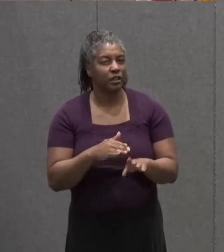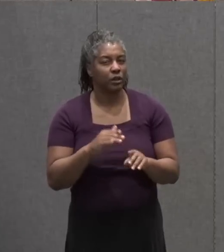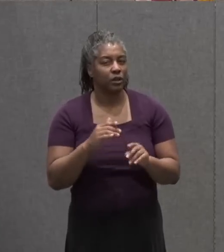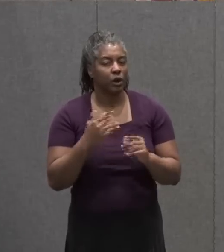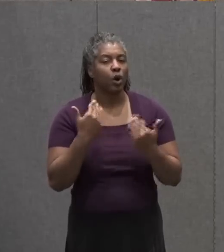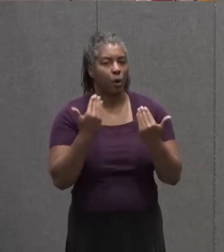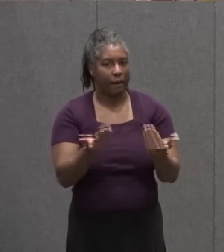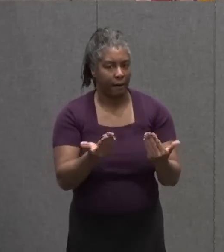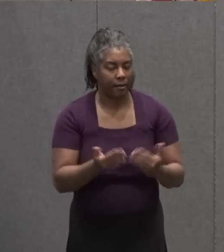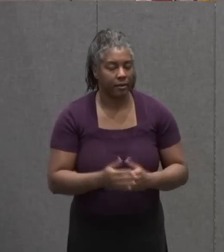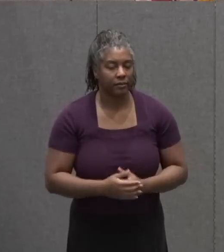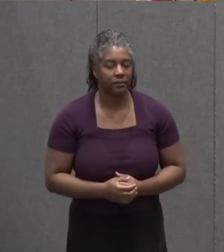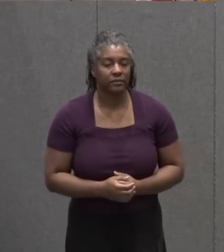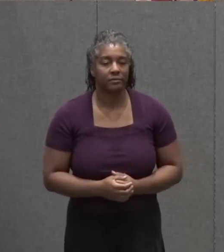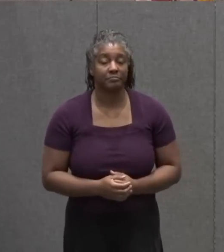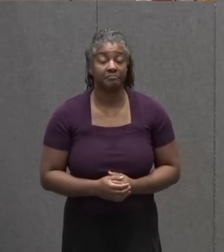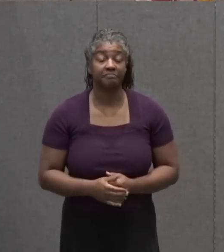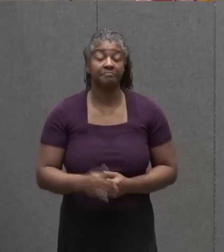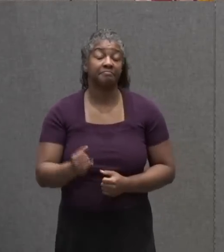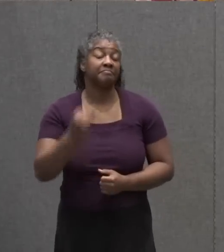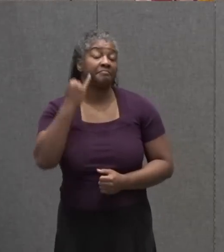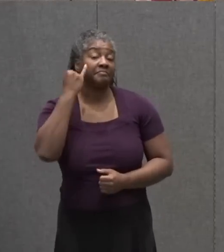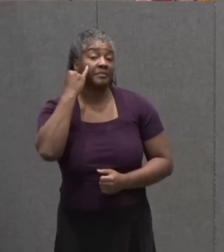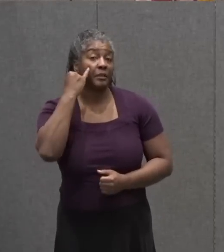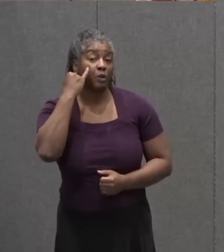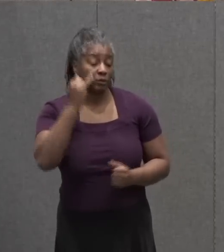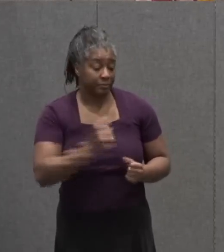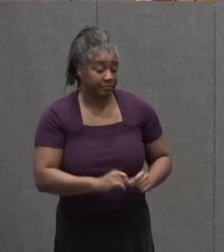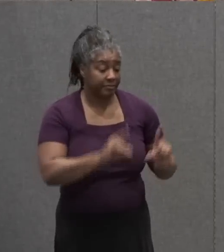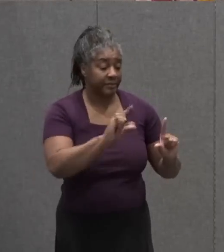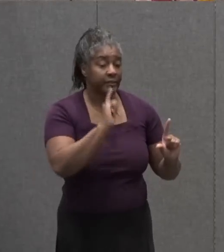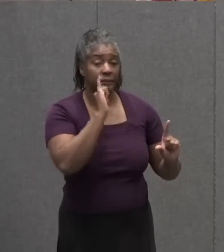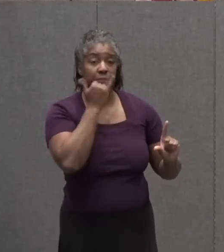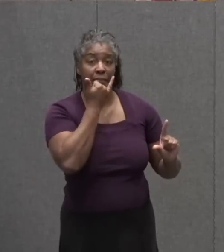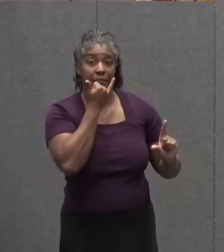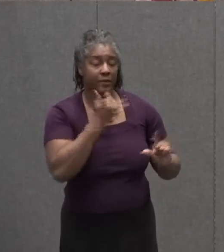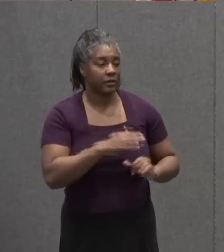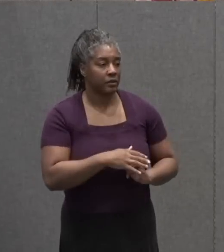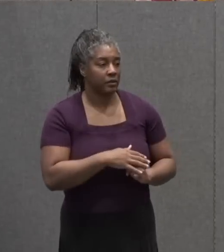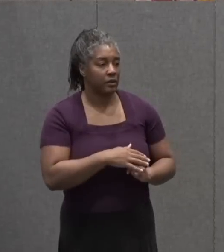You went to a website today by accident and a stranger sent you a message